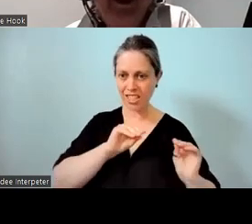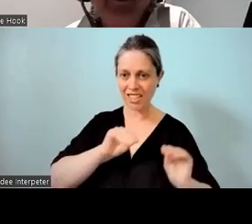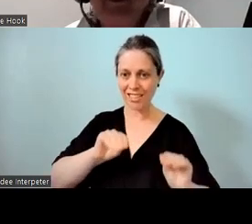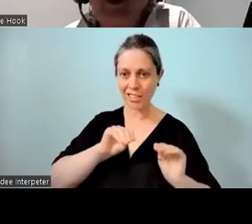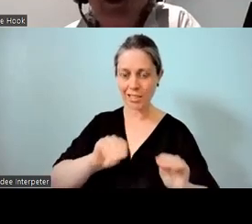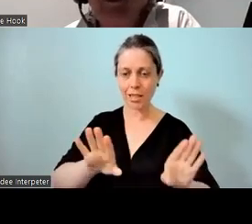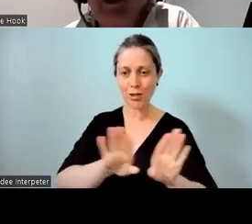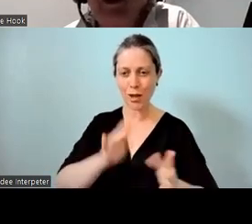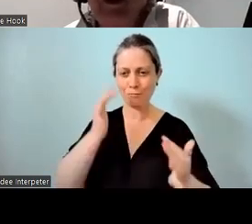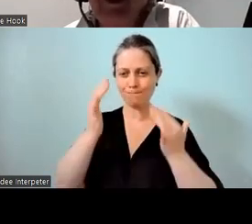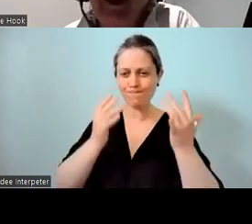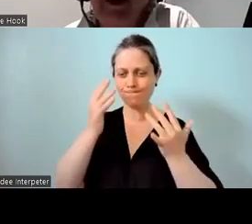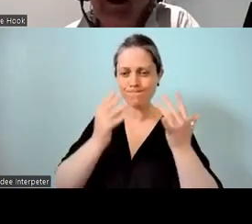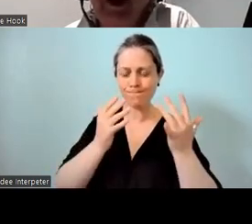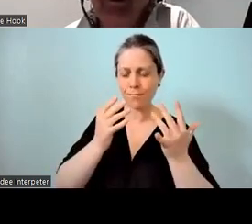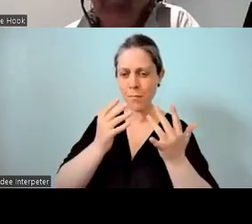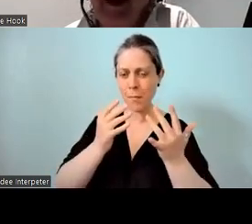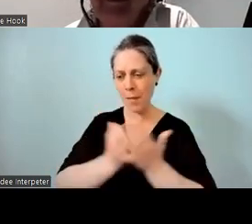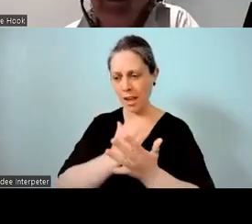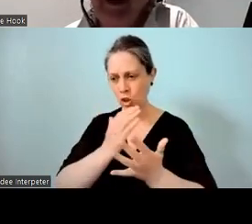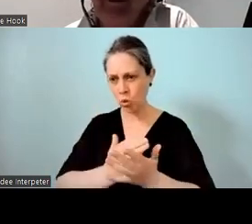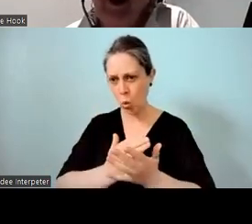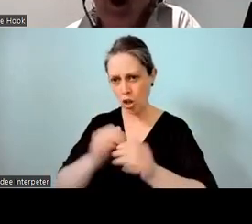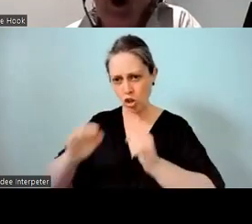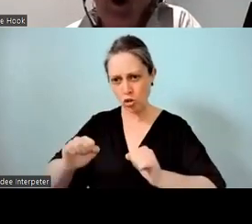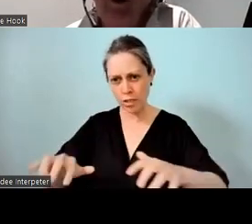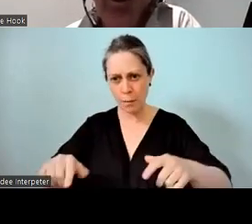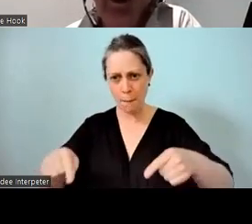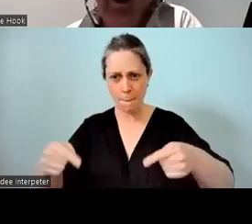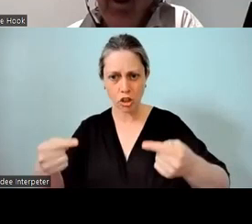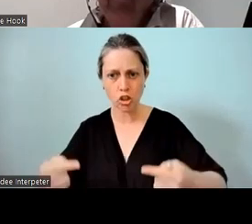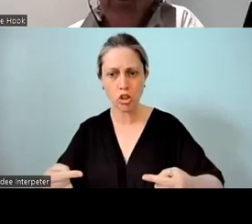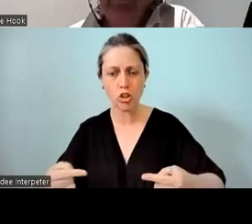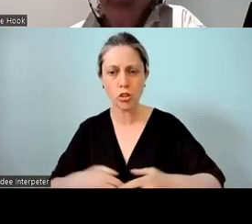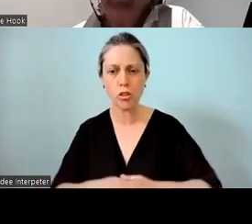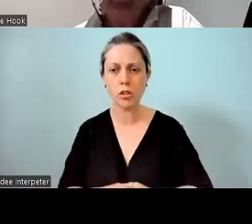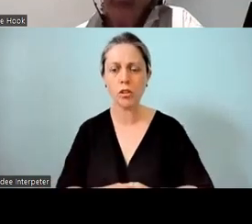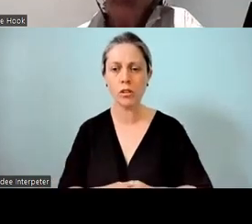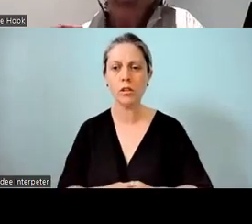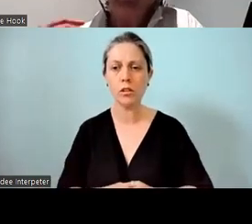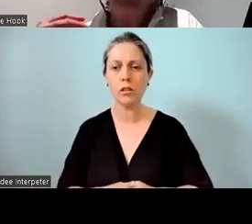based upon the learners in their classroom. And to base that on that really strong focus